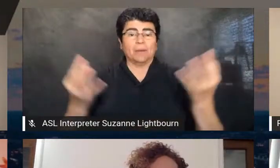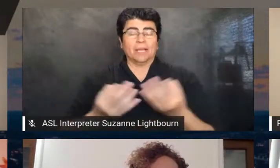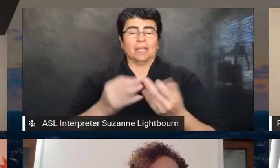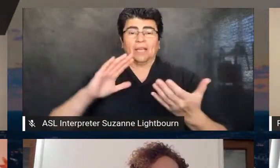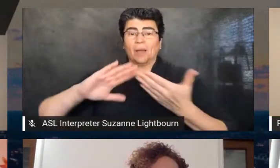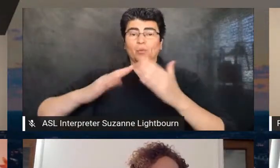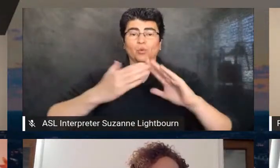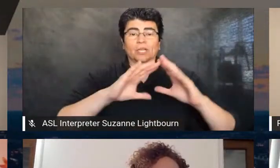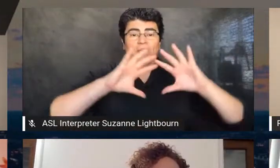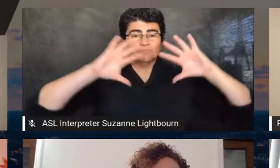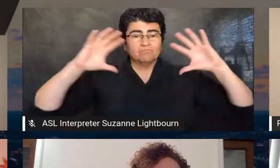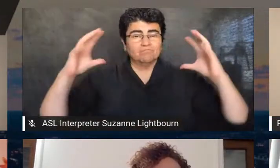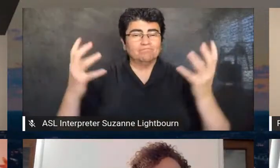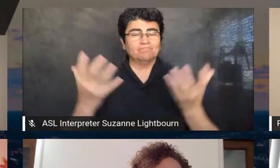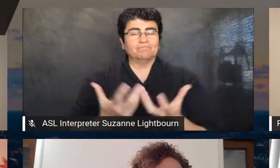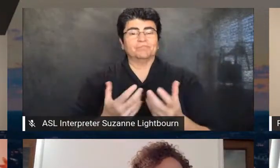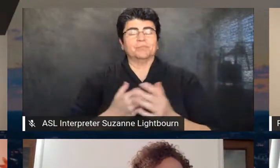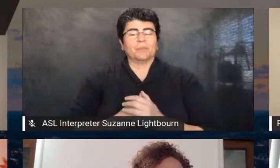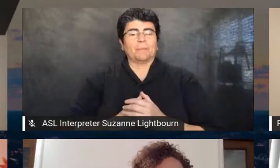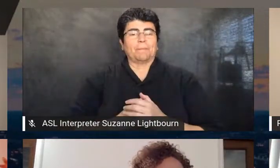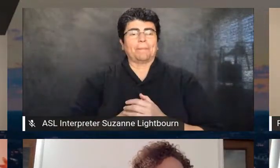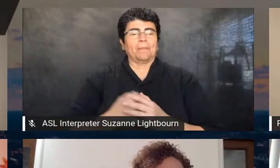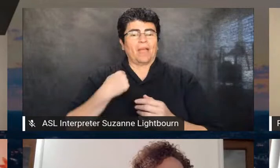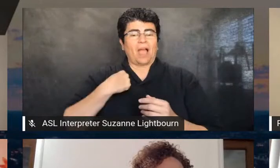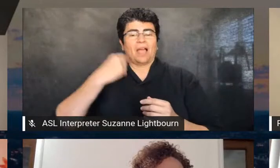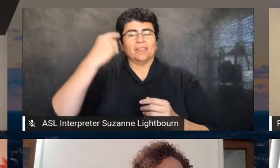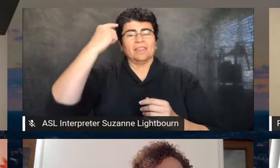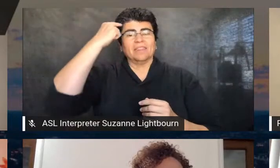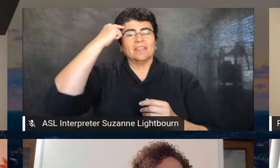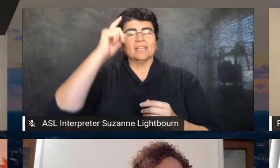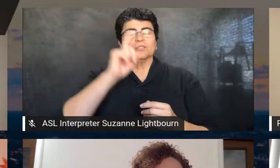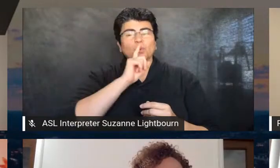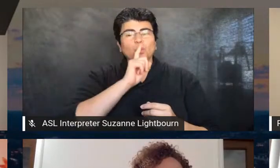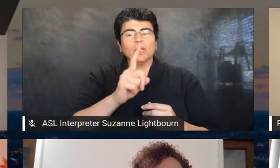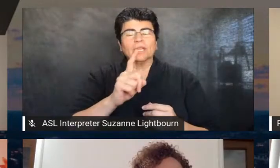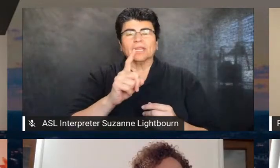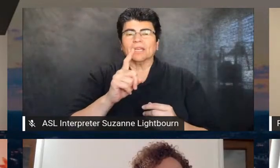I think it's really overdue time for us